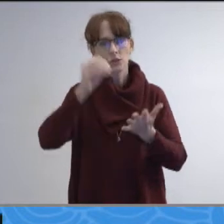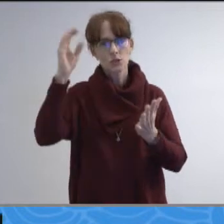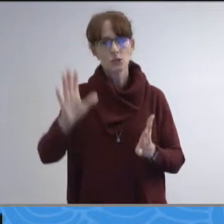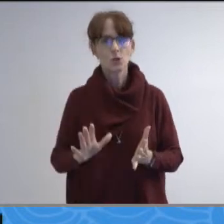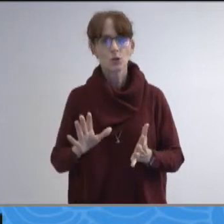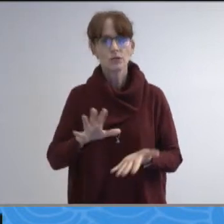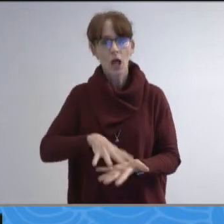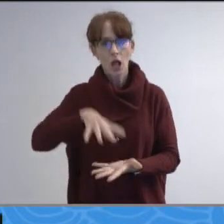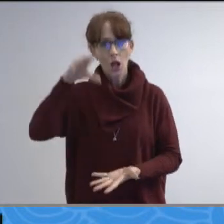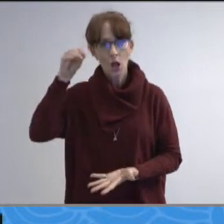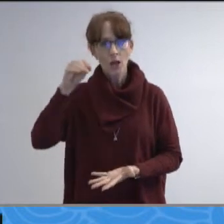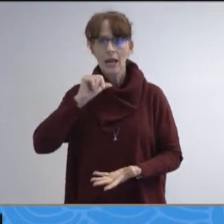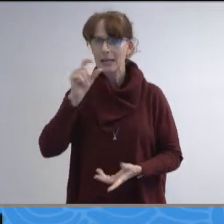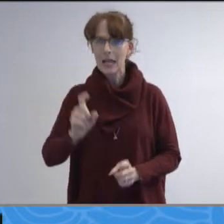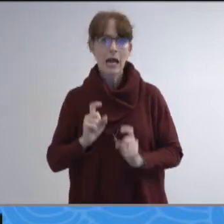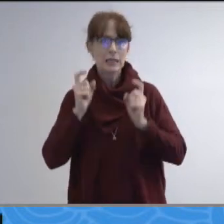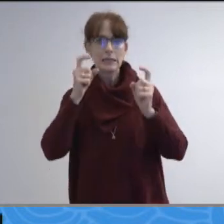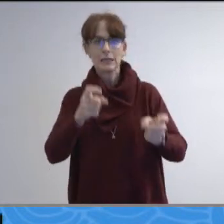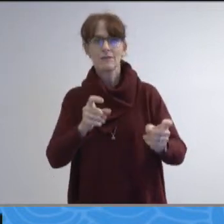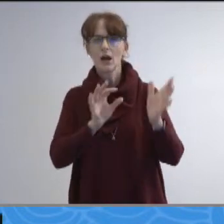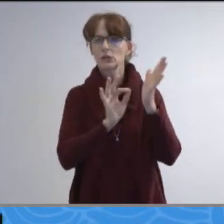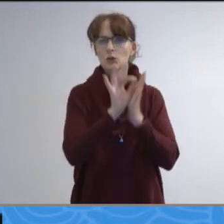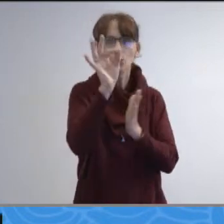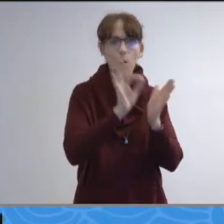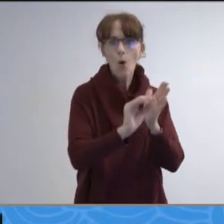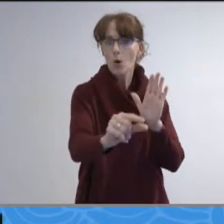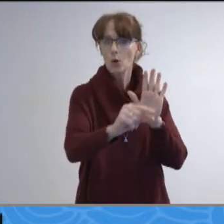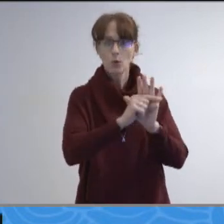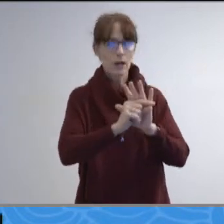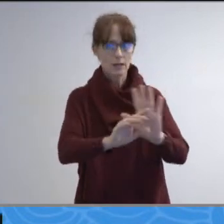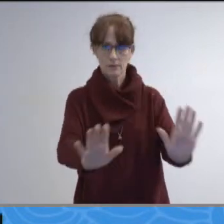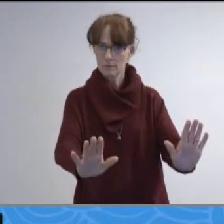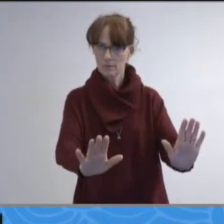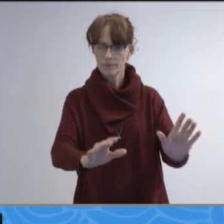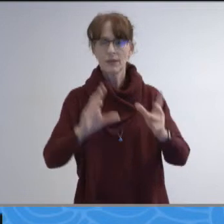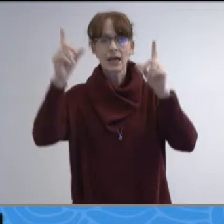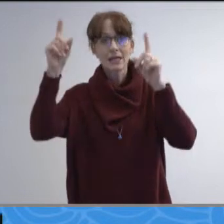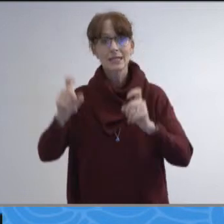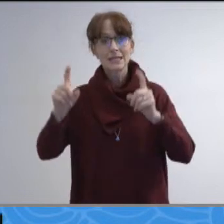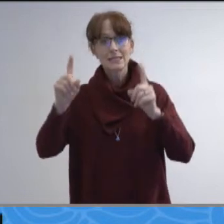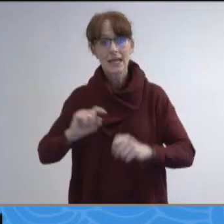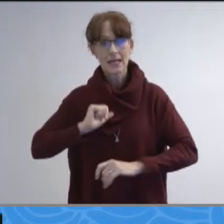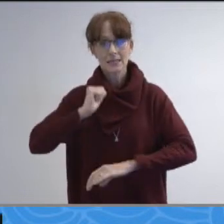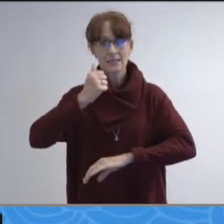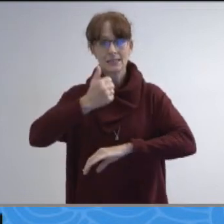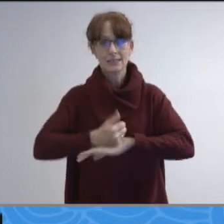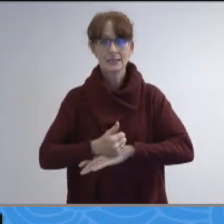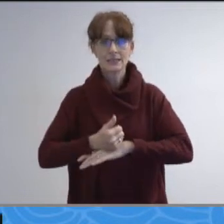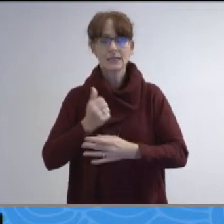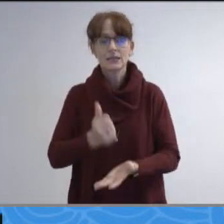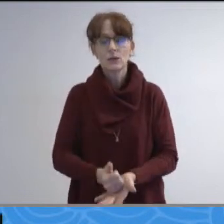not to give your students a score or a grade. The test is designed to help your students teacher